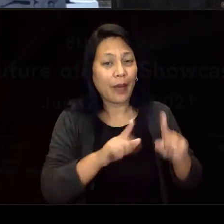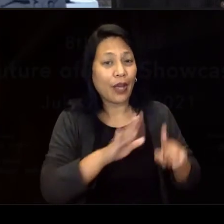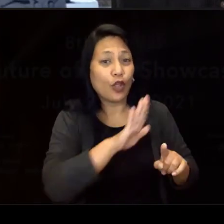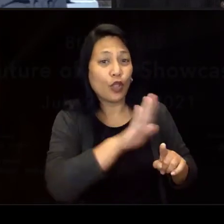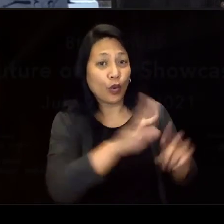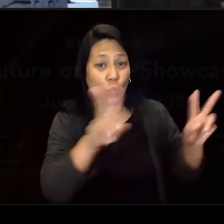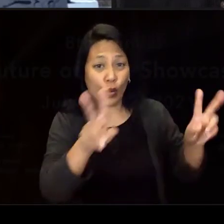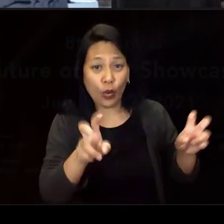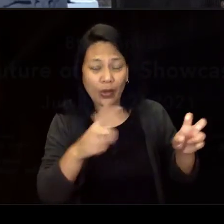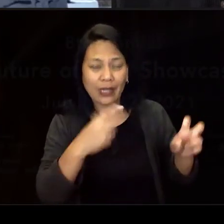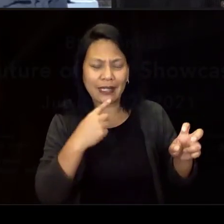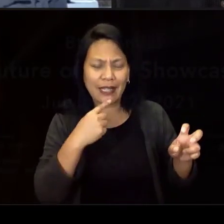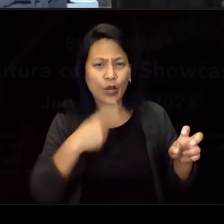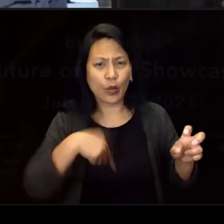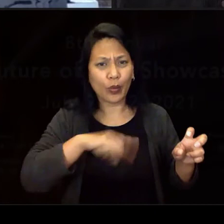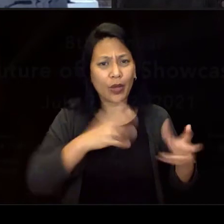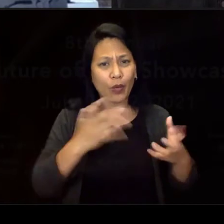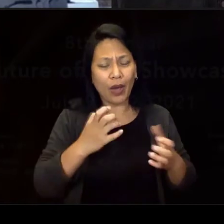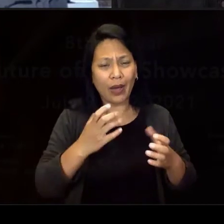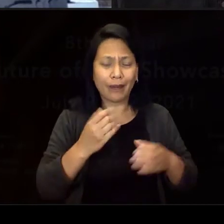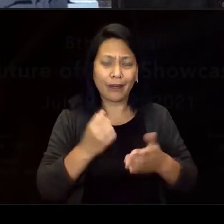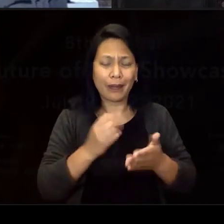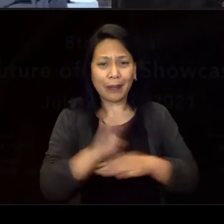business because they want everyone to have this information.